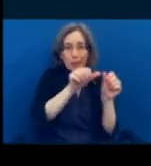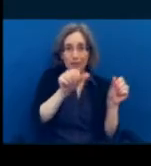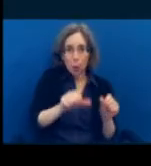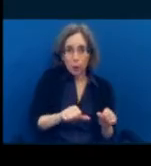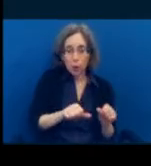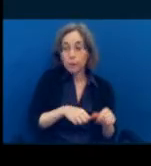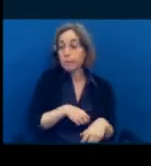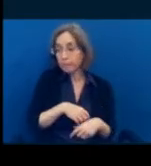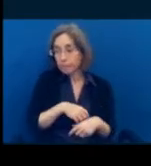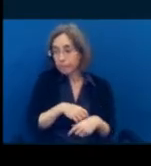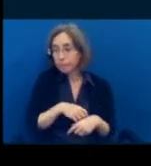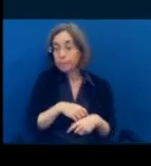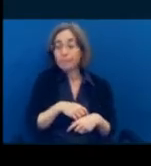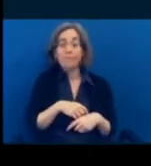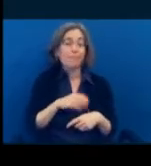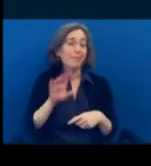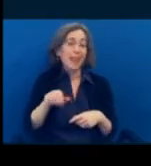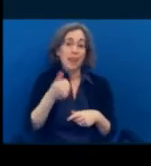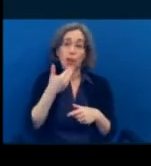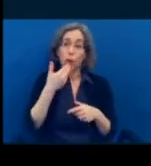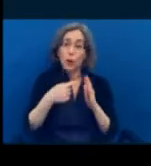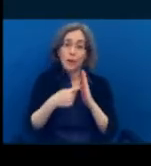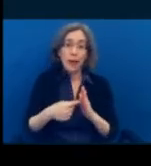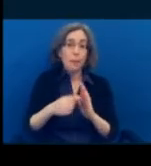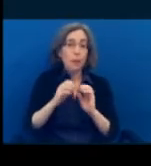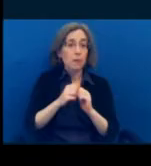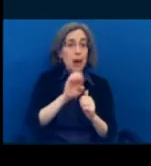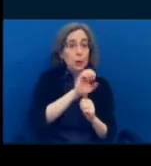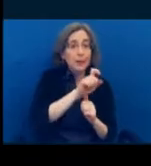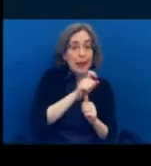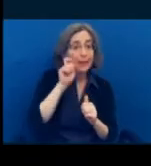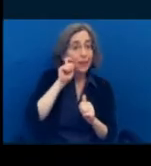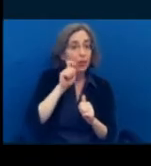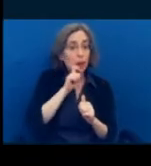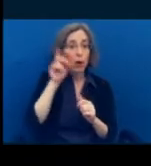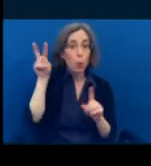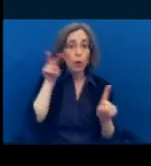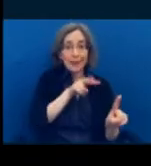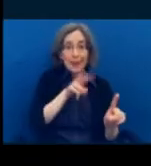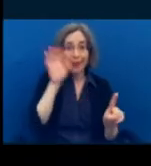EXAMPLE OF HOW SEX AND GENDER WERE FRAMED DURING THIS TIME. IF YOU LOOK AT A PICTURE OF THE